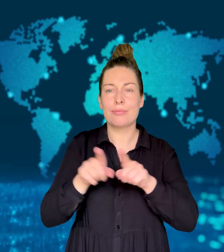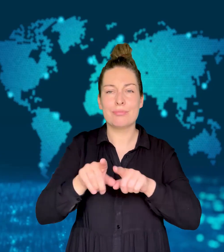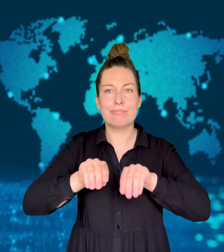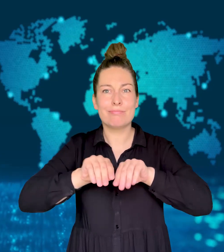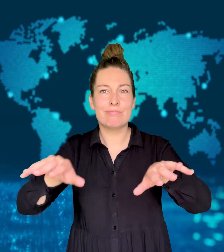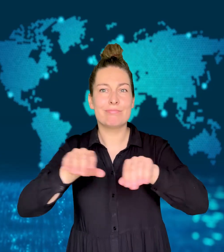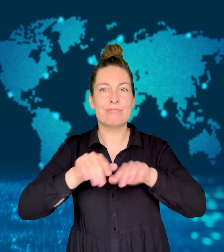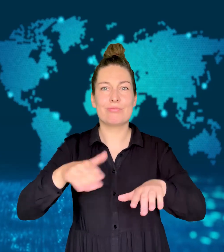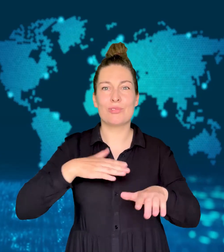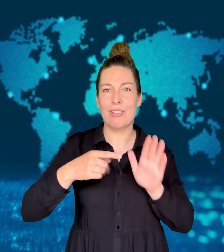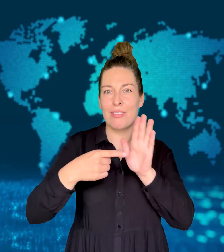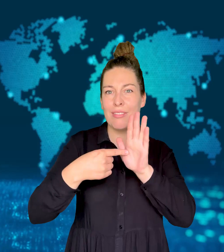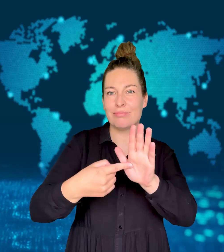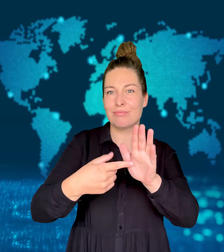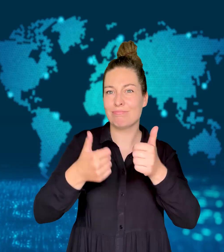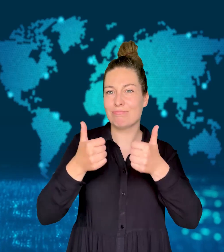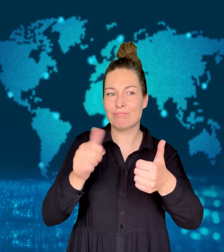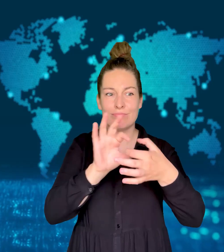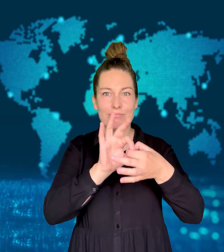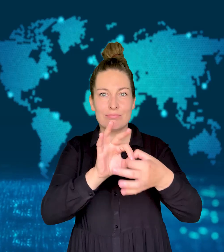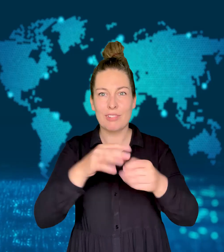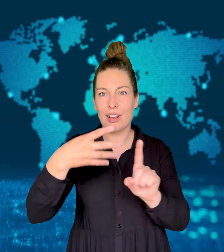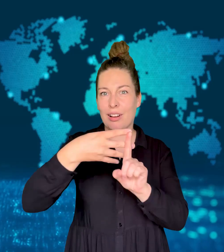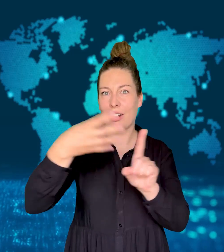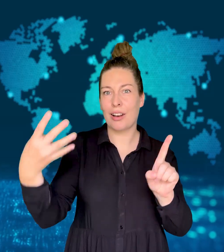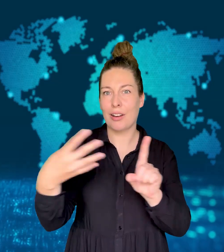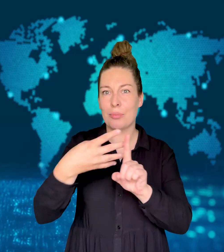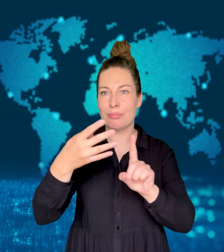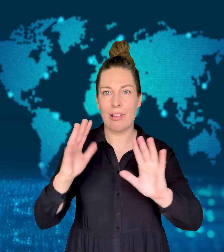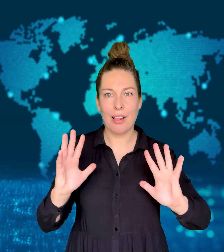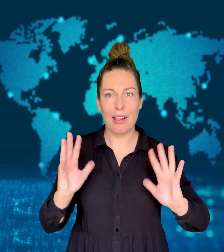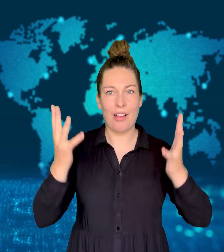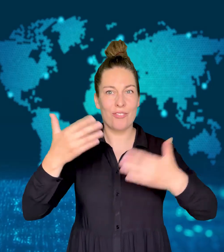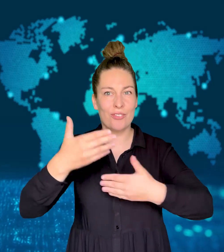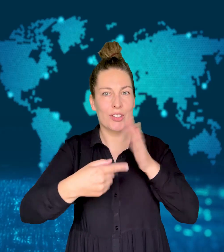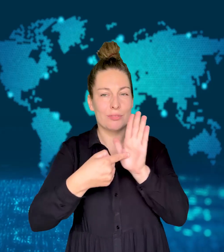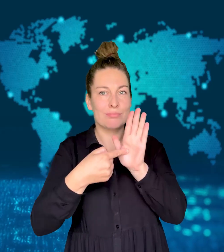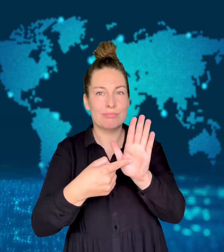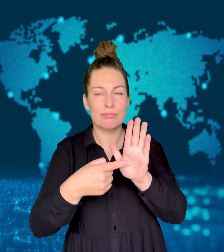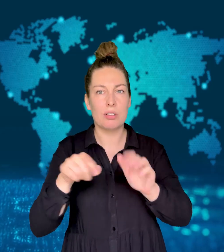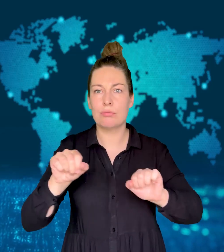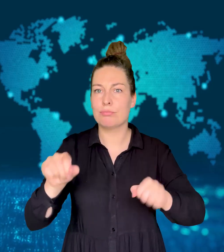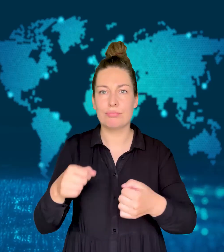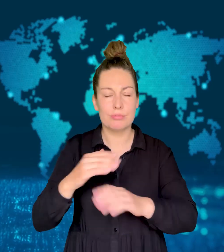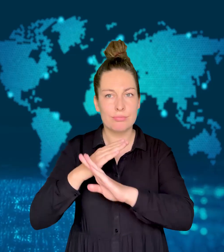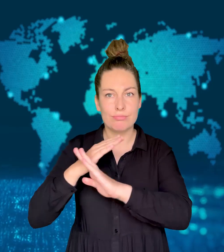Last year a law was passed that banned "propaganda" dealing